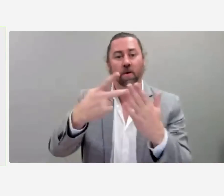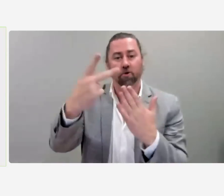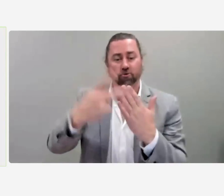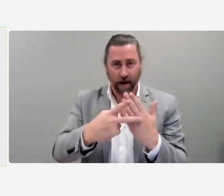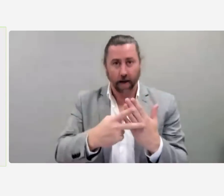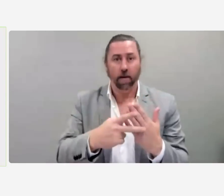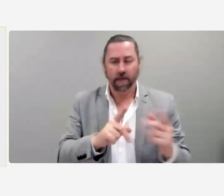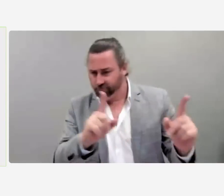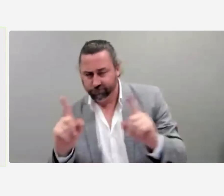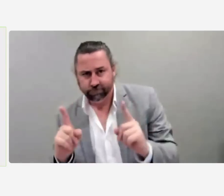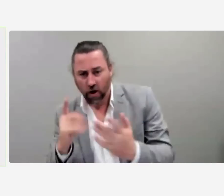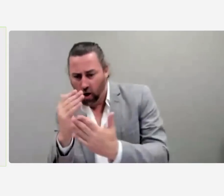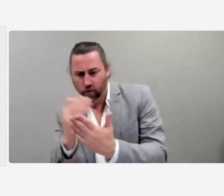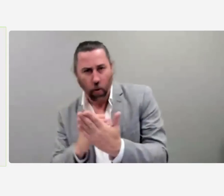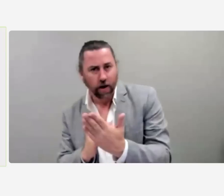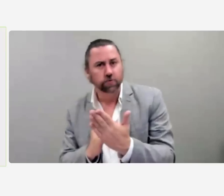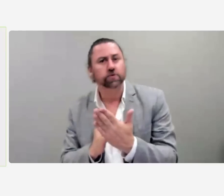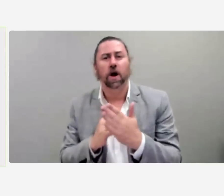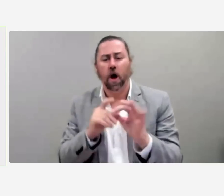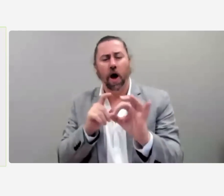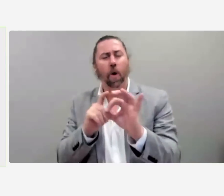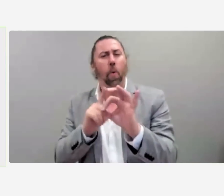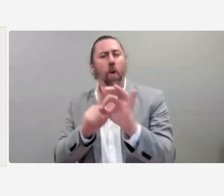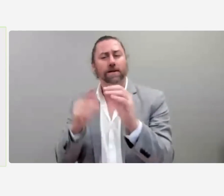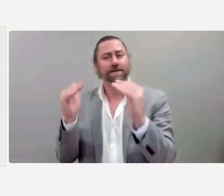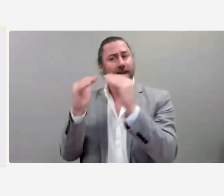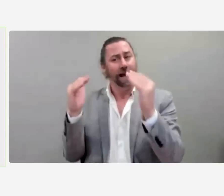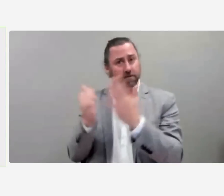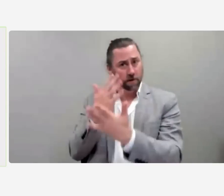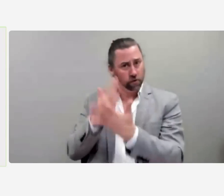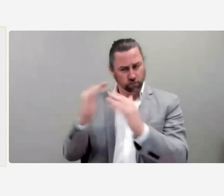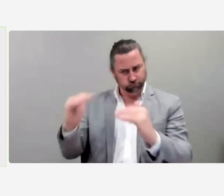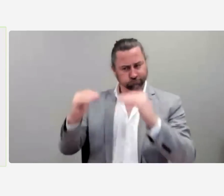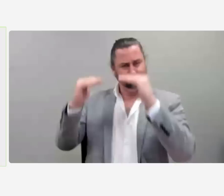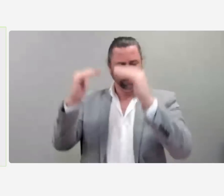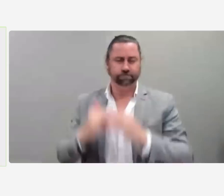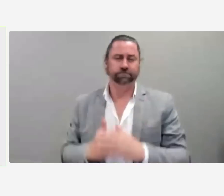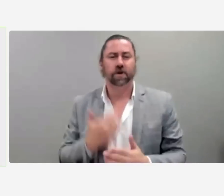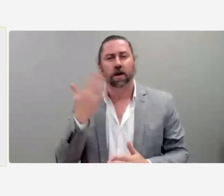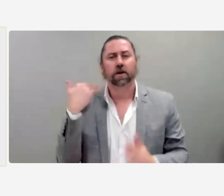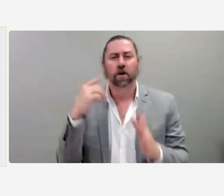regulations and review of quality standards. In July I announced the Government would return to